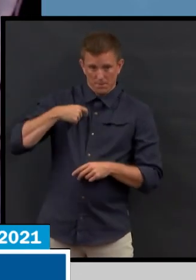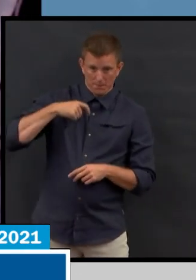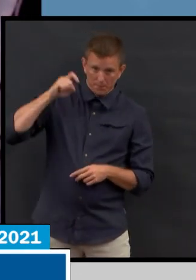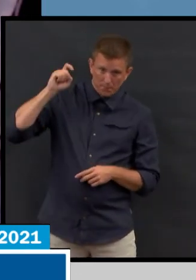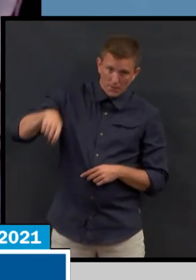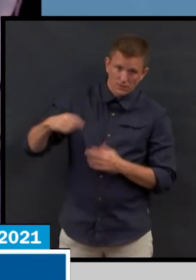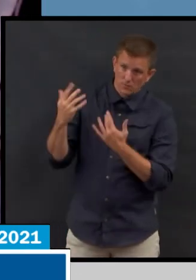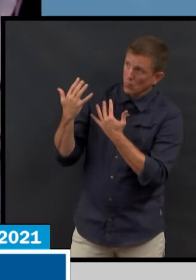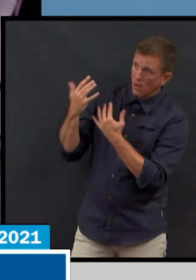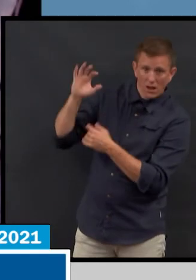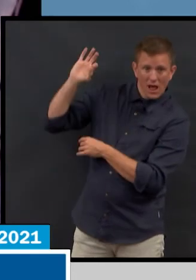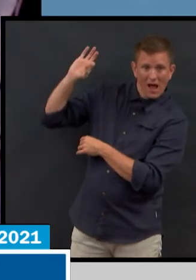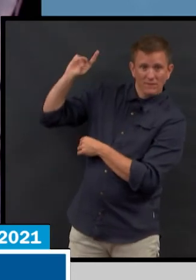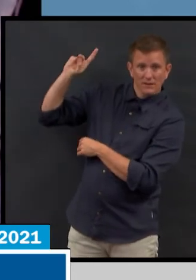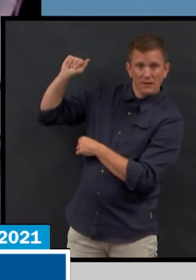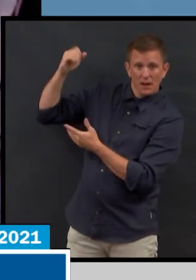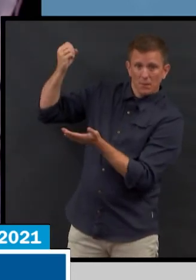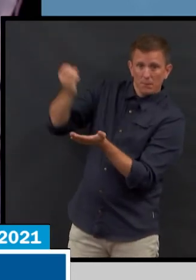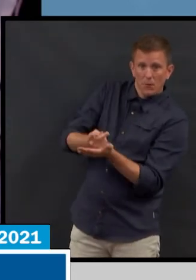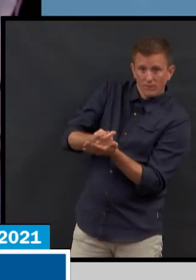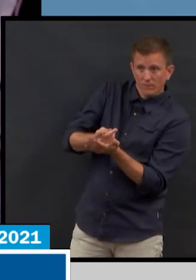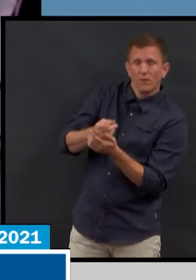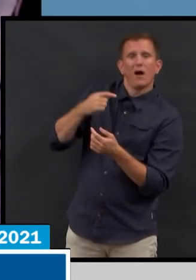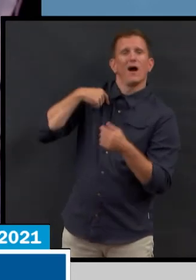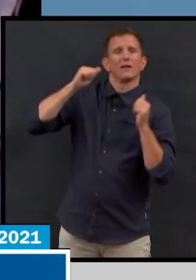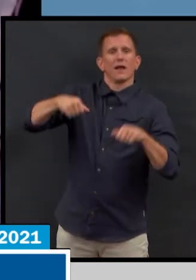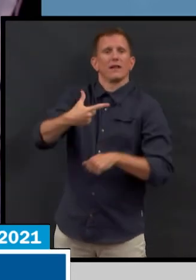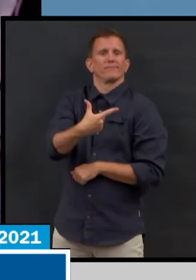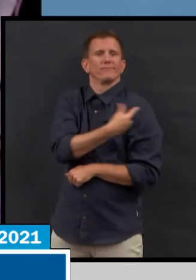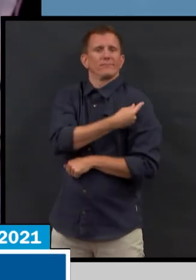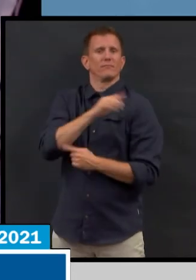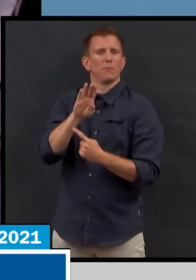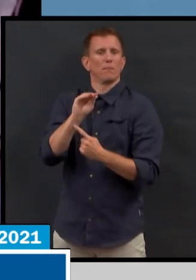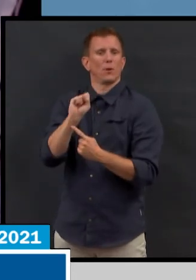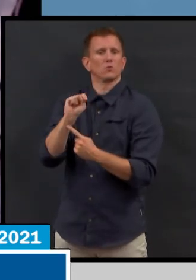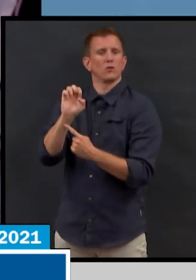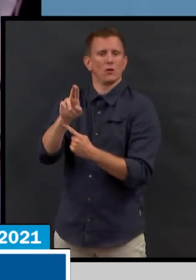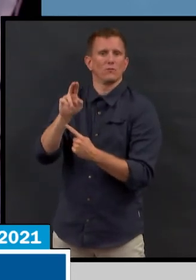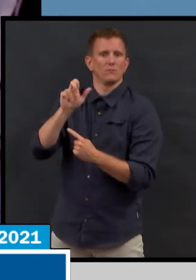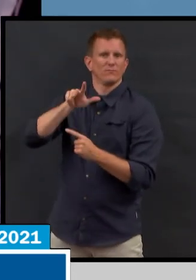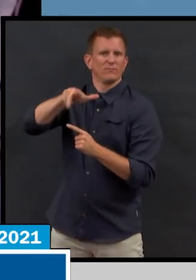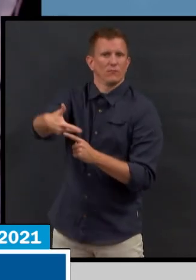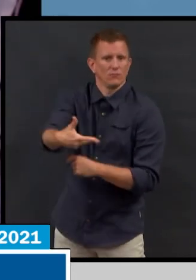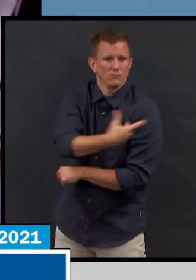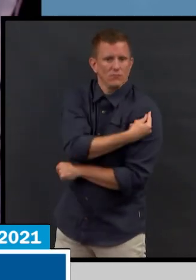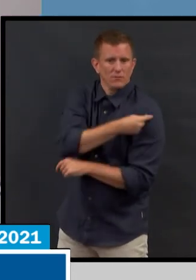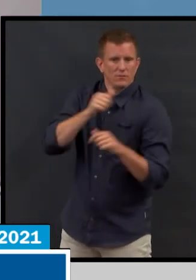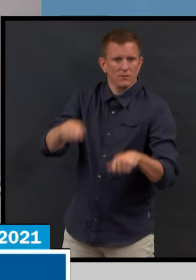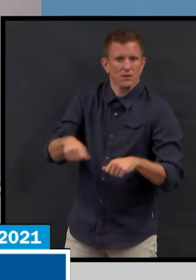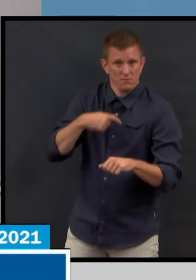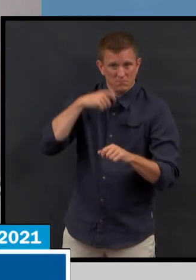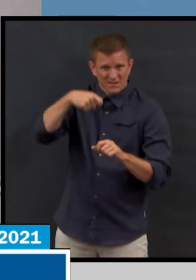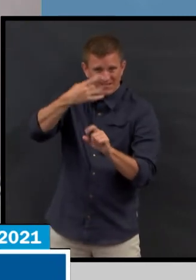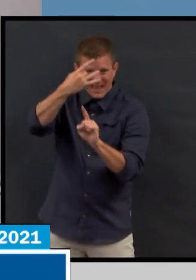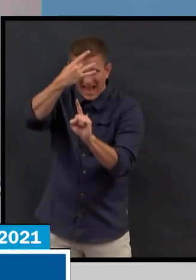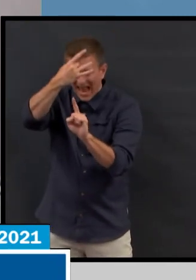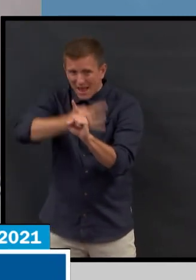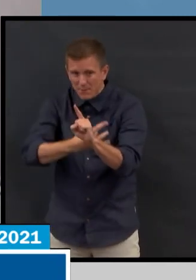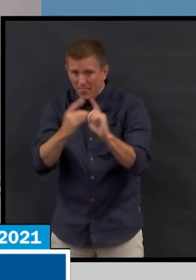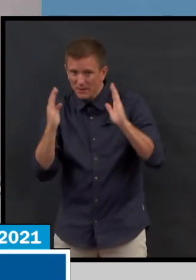before then my eight-month time frame is due in october you want me to take that yeah sure no you